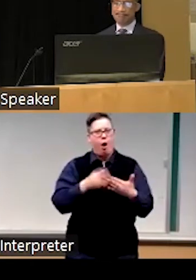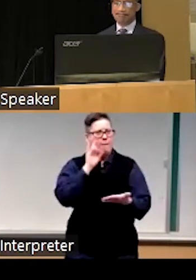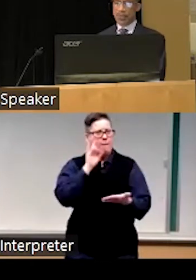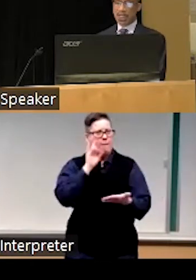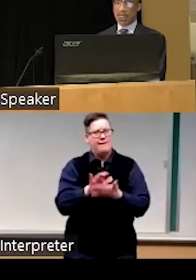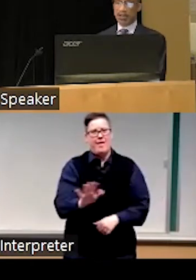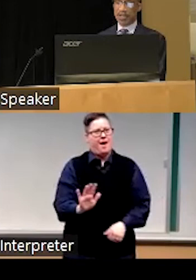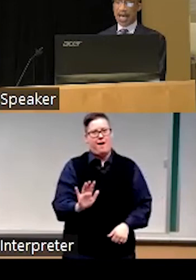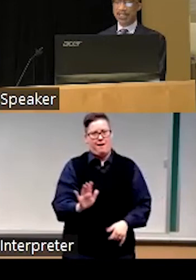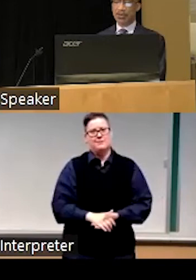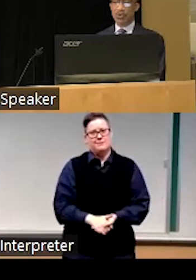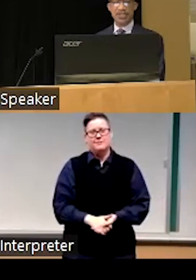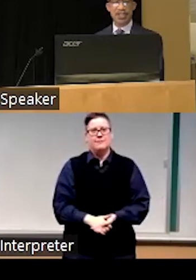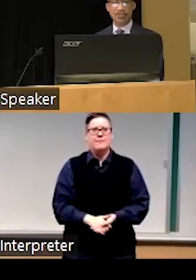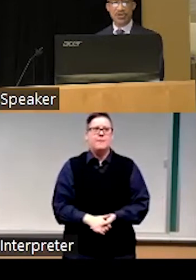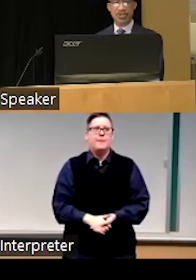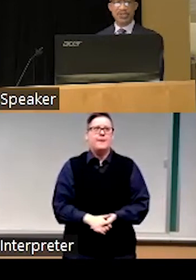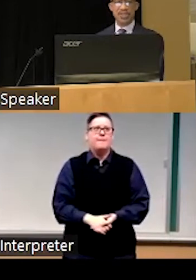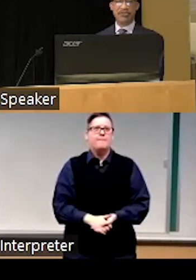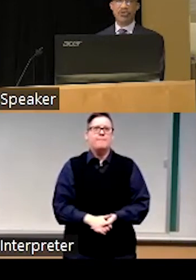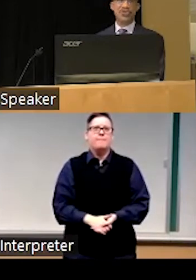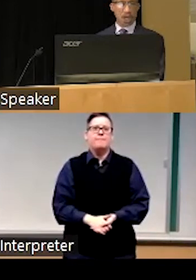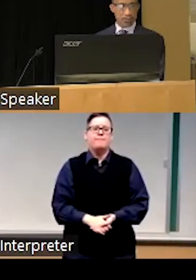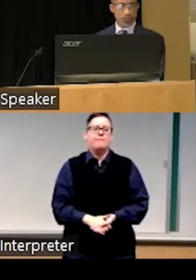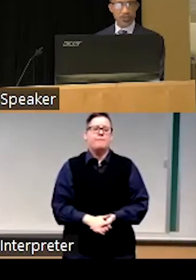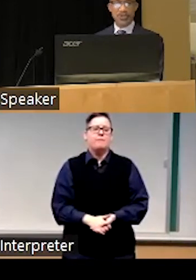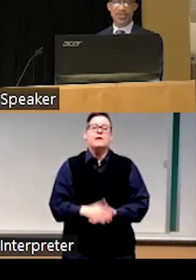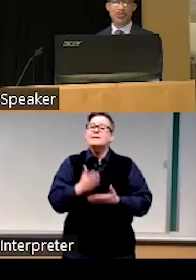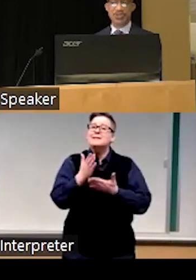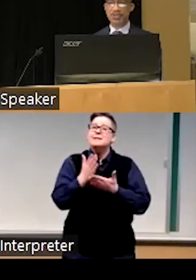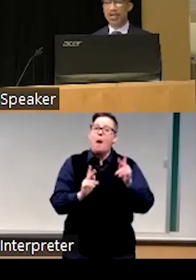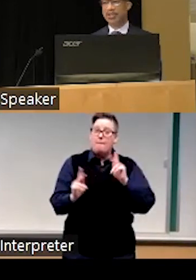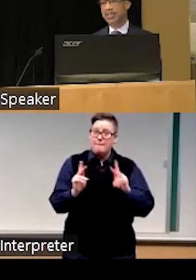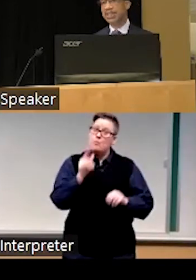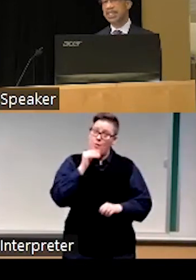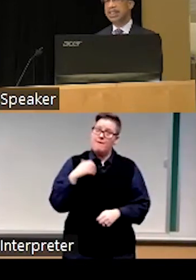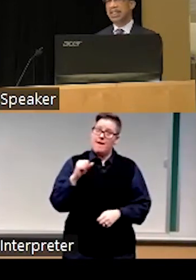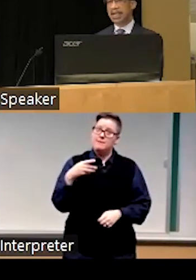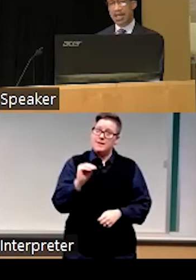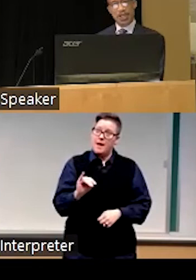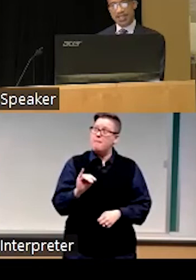um you know act one self-interest for some with serious and persistent mental illness it can be